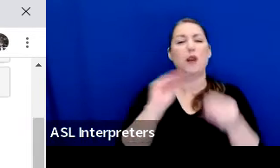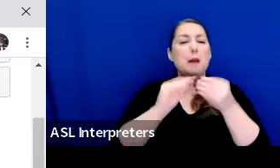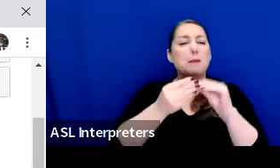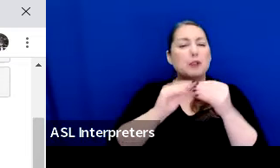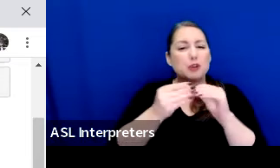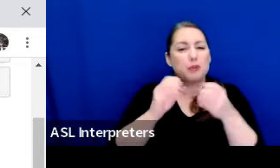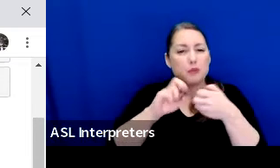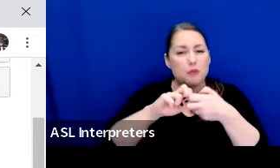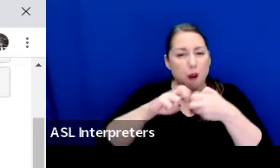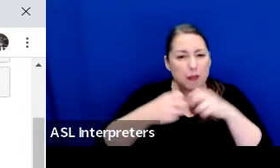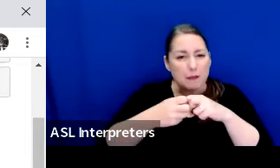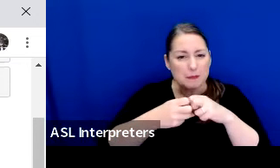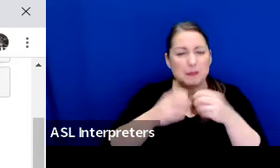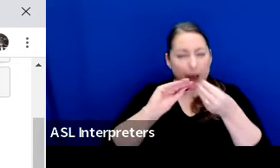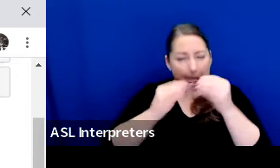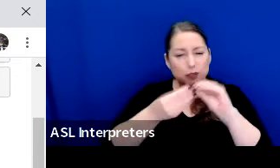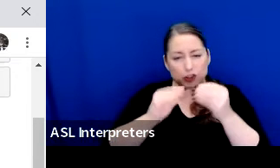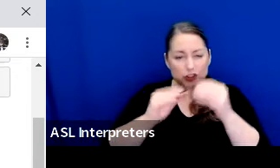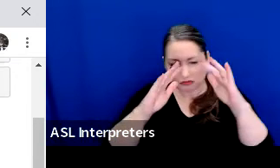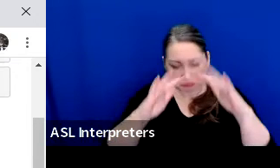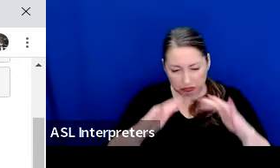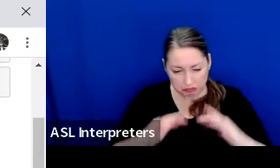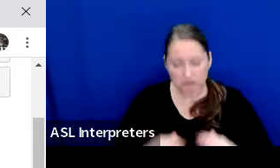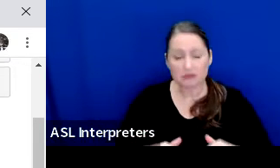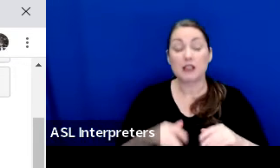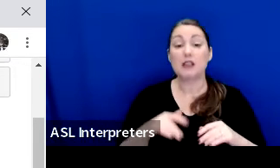And one of the nice things about my Premiere